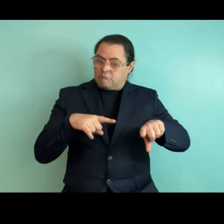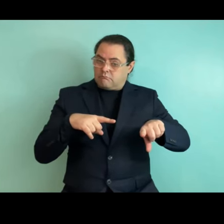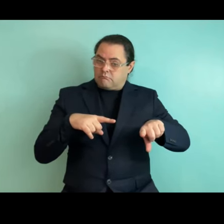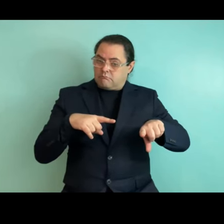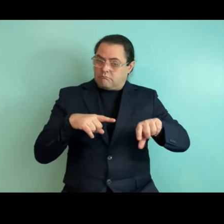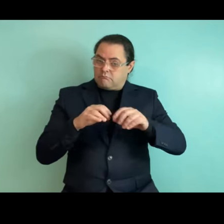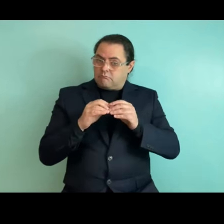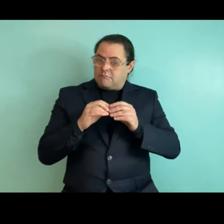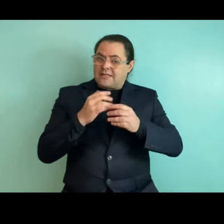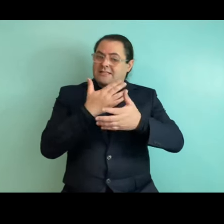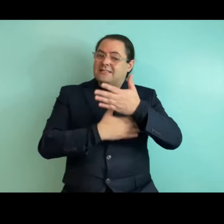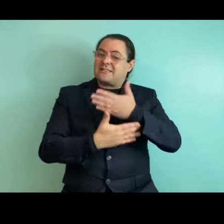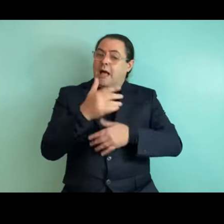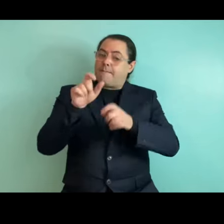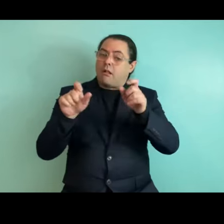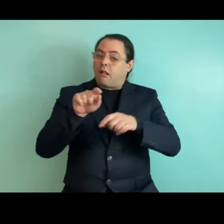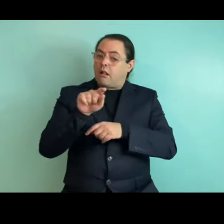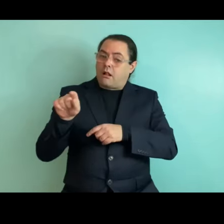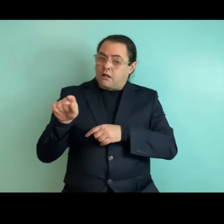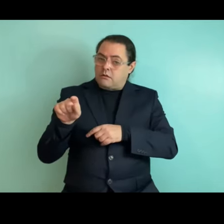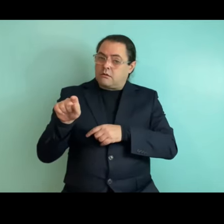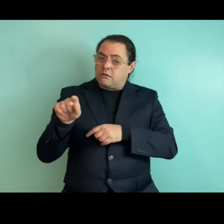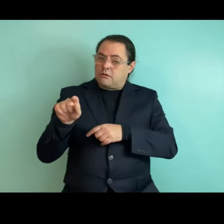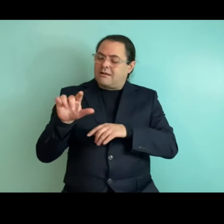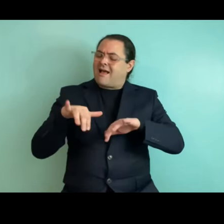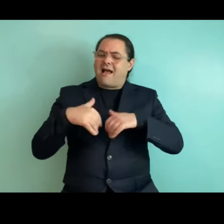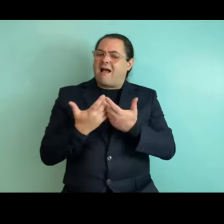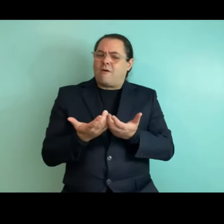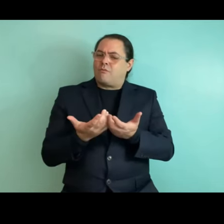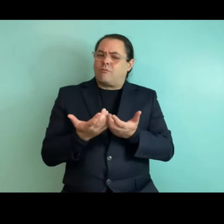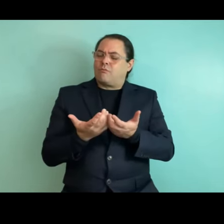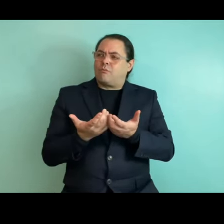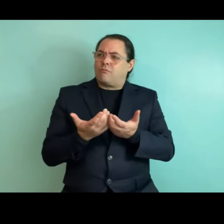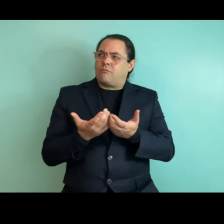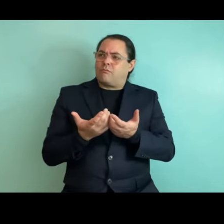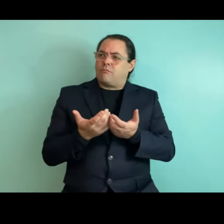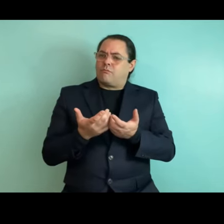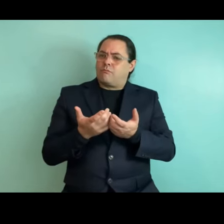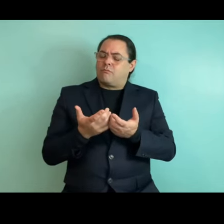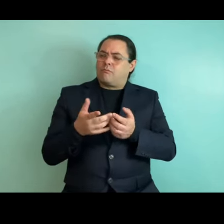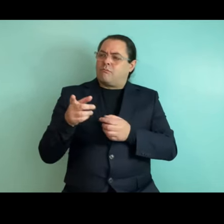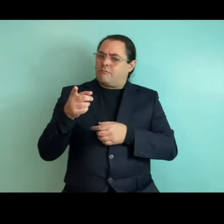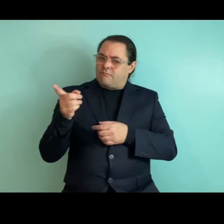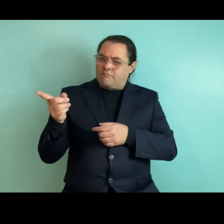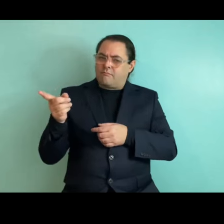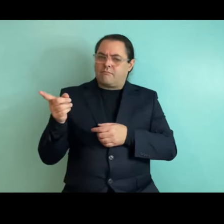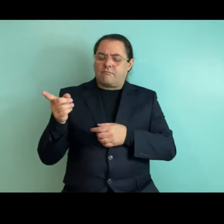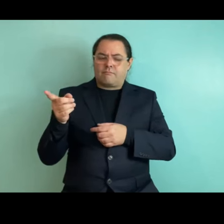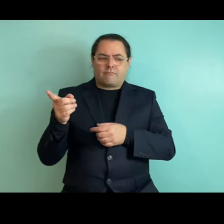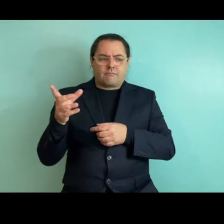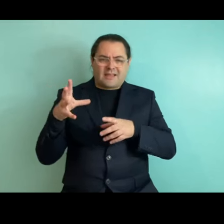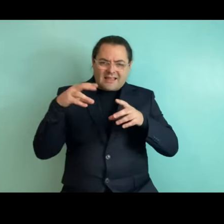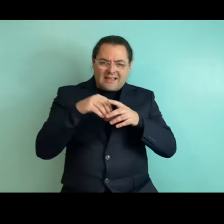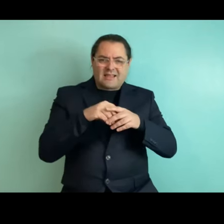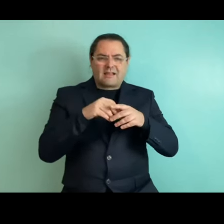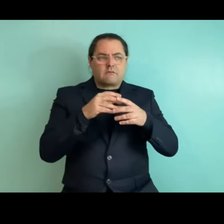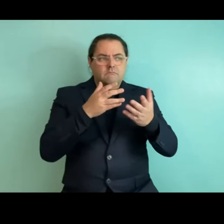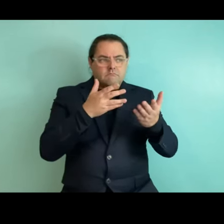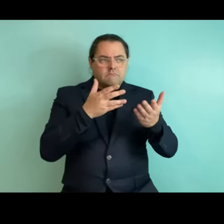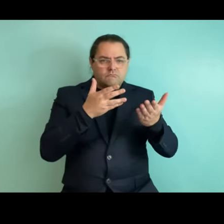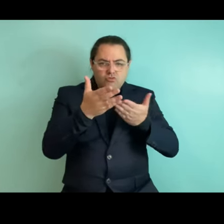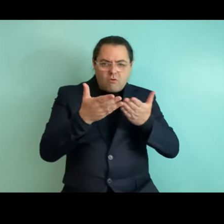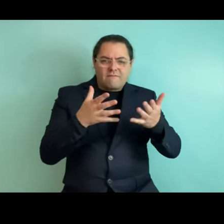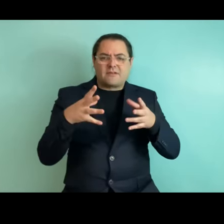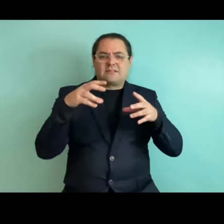11:07:07 Come on Kamali Peston on the cafe play contribute a product shown the service